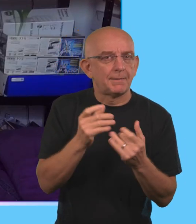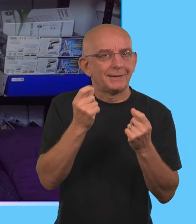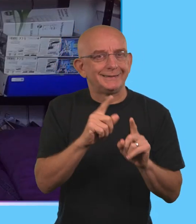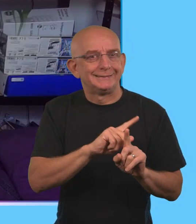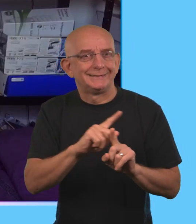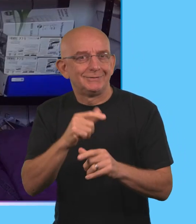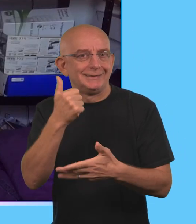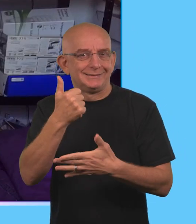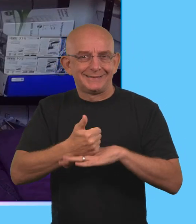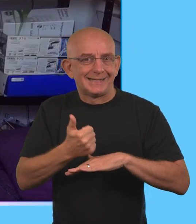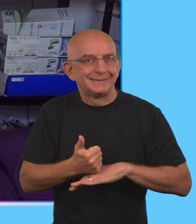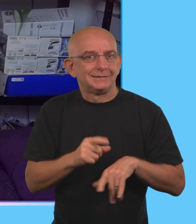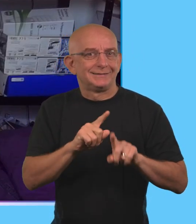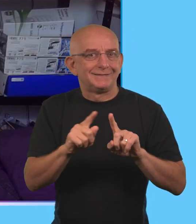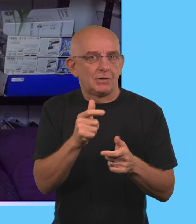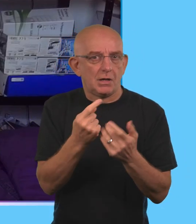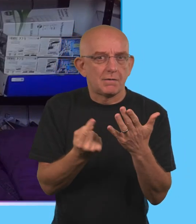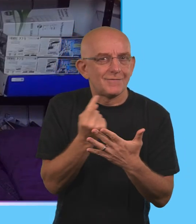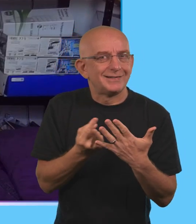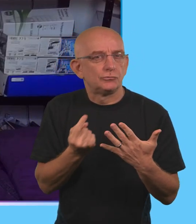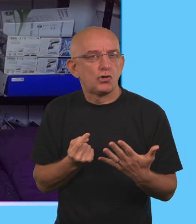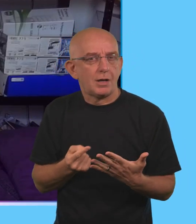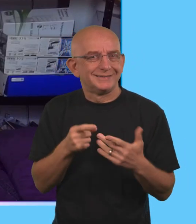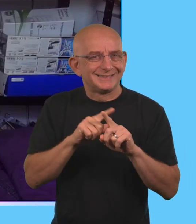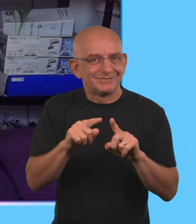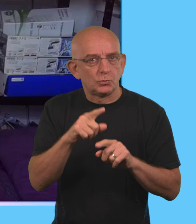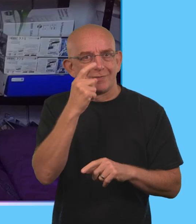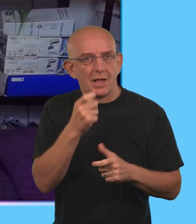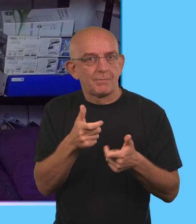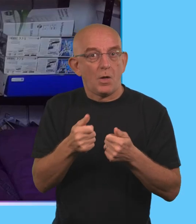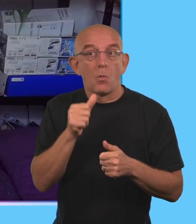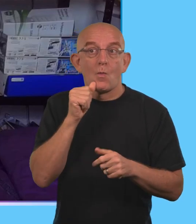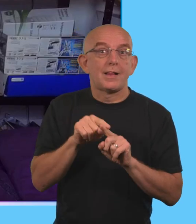settings and features that you need to be able to play the game upon release.